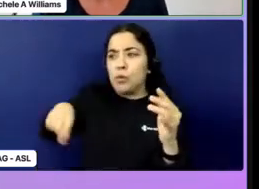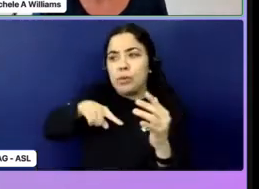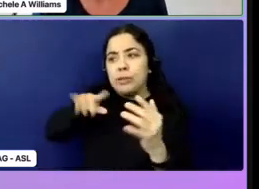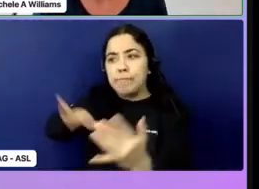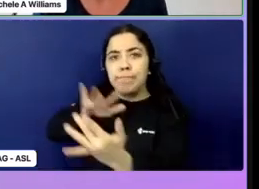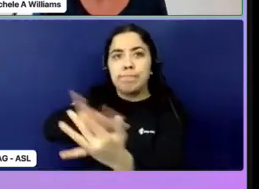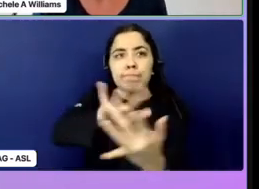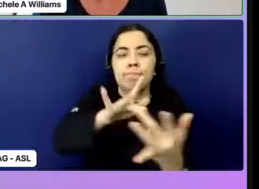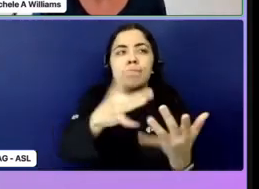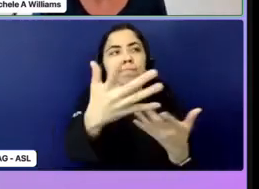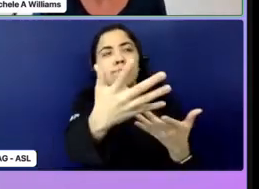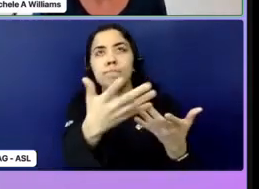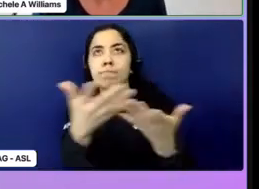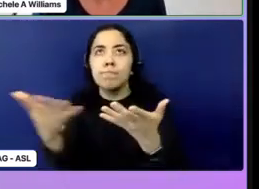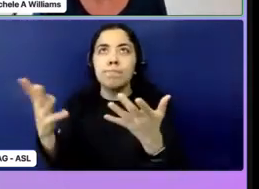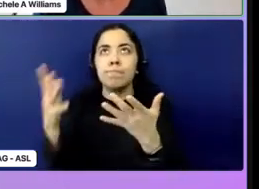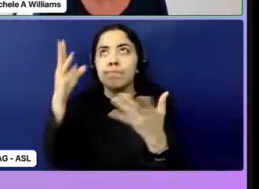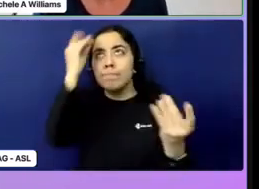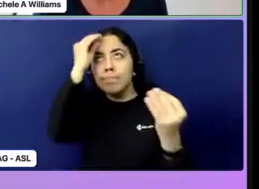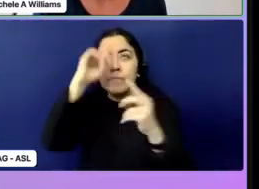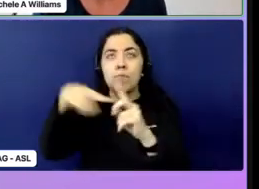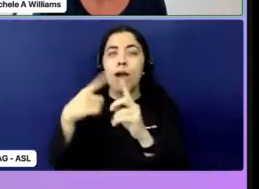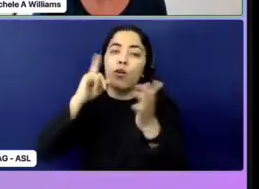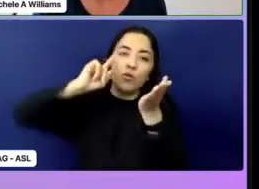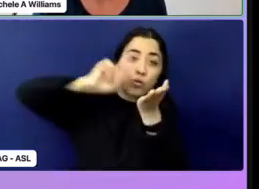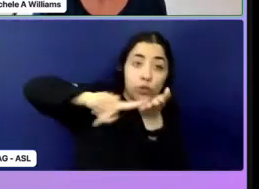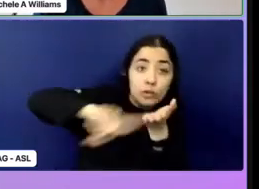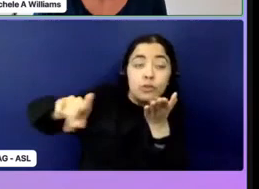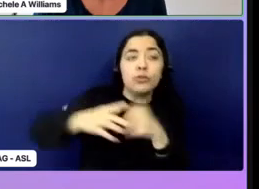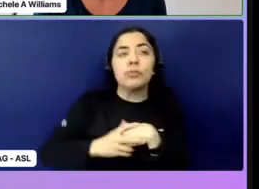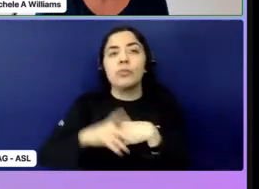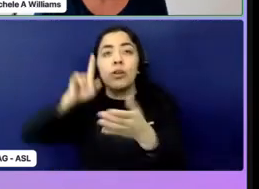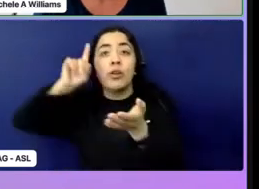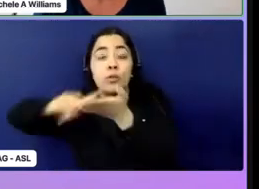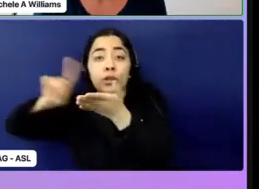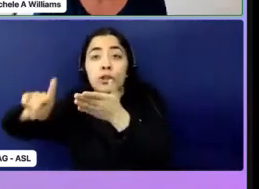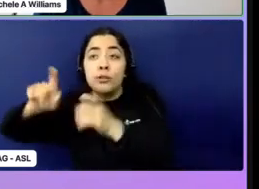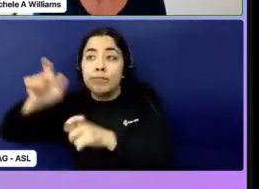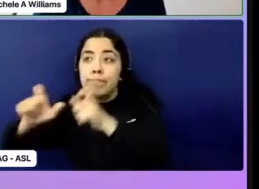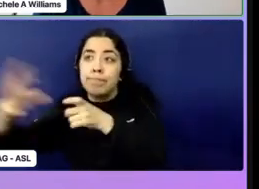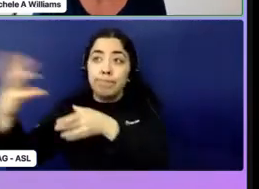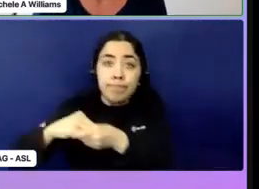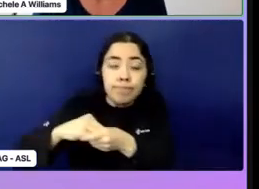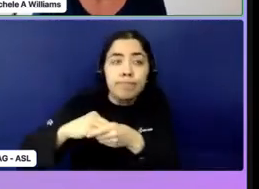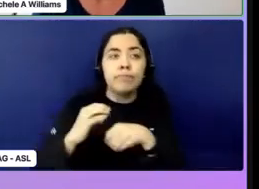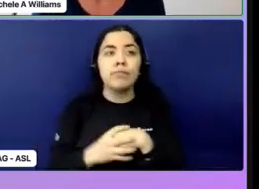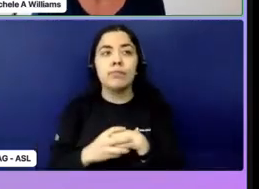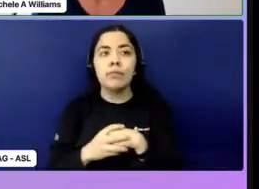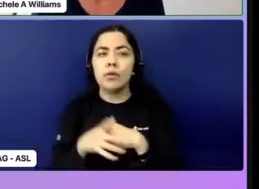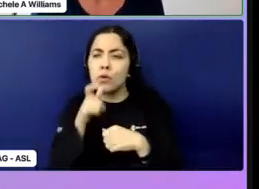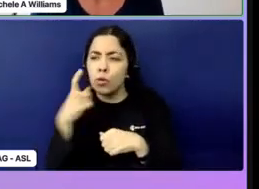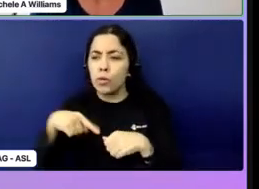disability, so again we are looking to diversify who we are even considering when we are talking about research